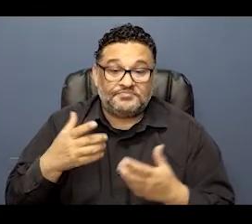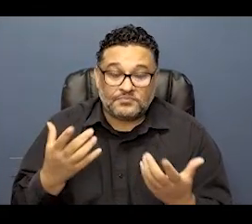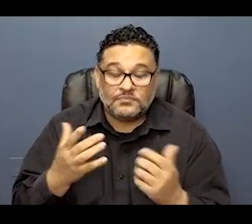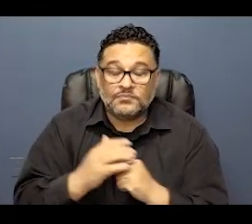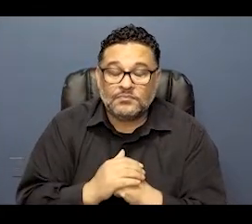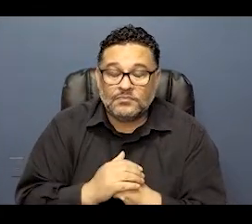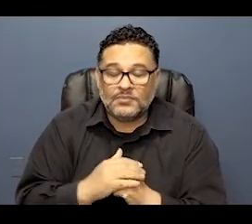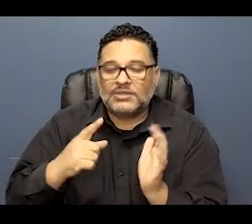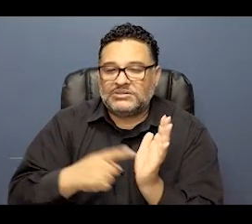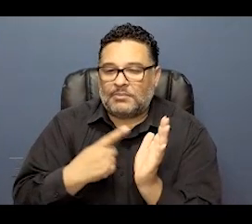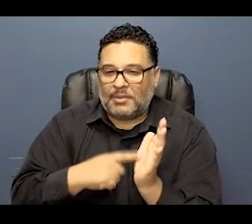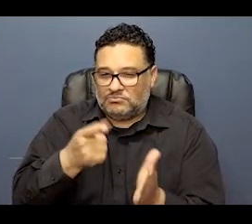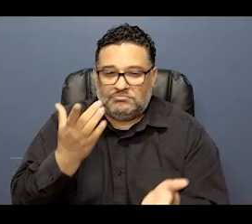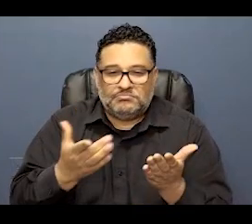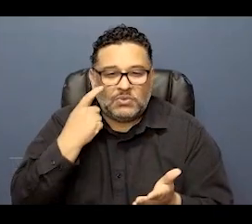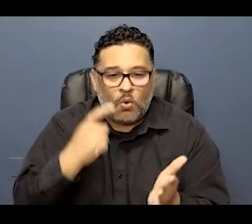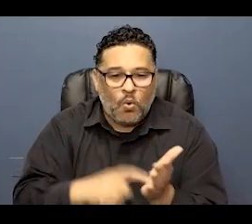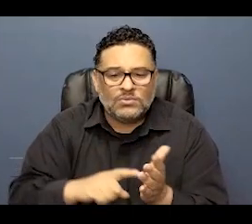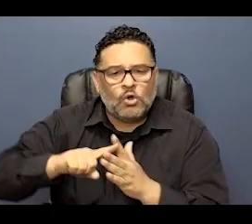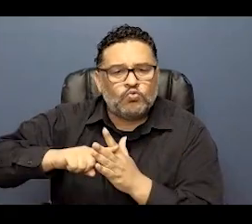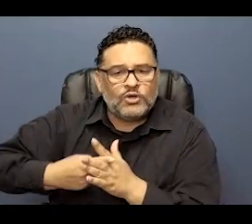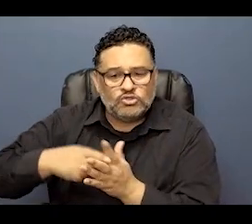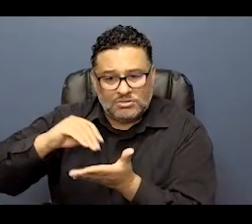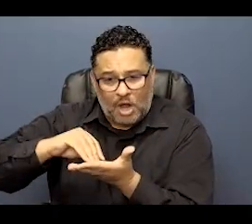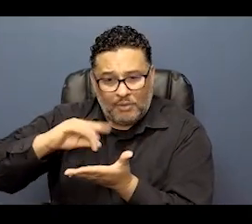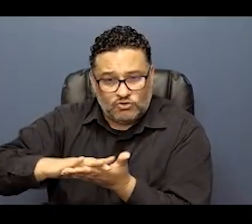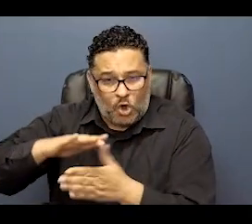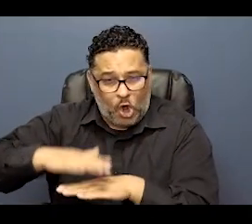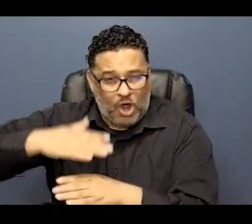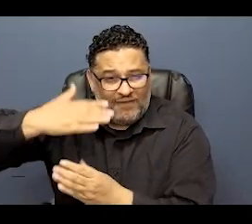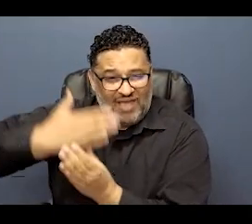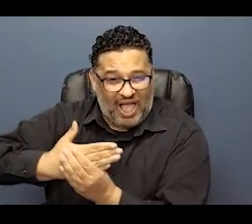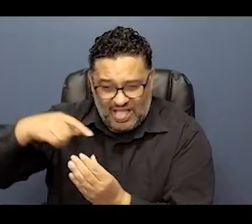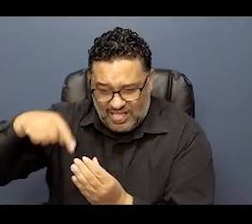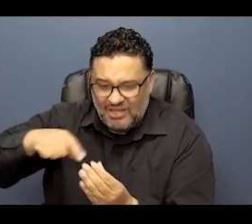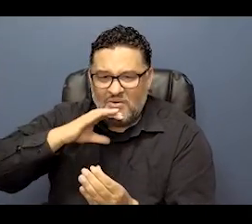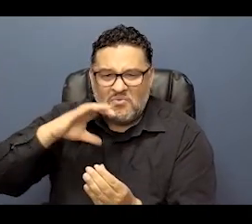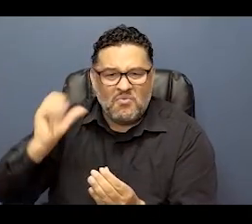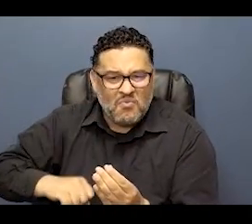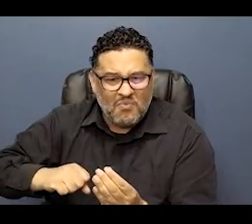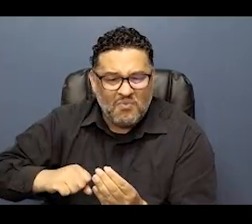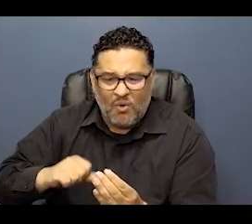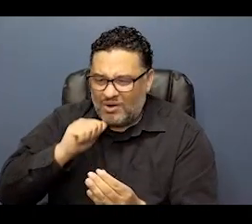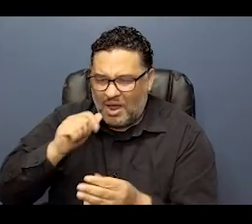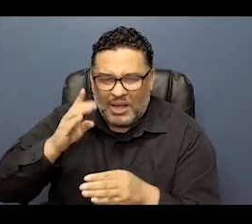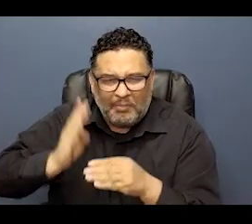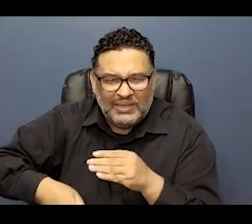the original documentation on file is outdated or incomplete – especially when you’re reviewing